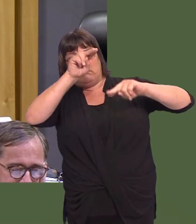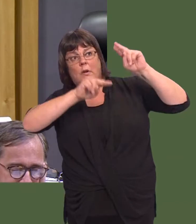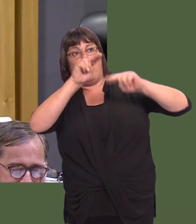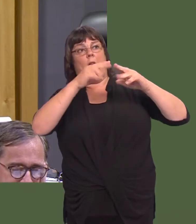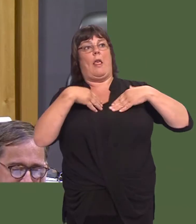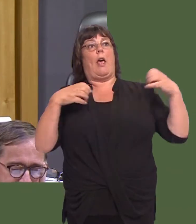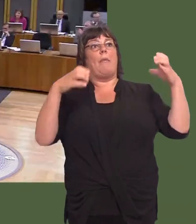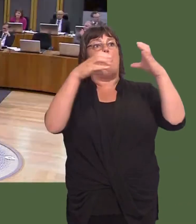2010.